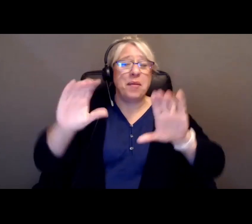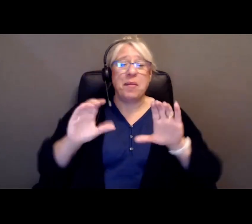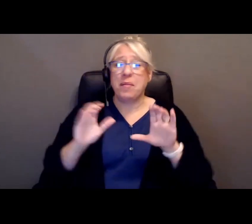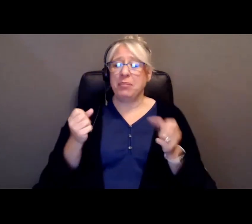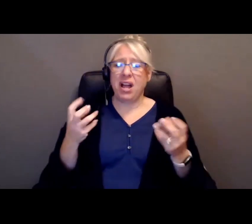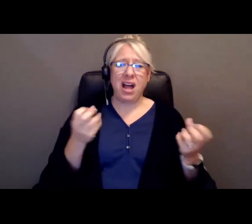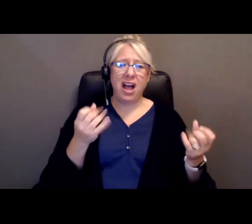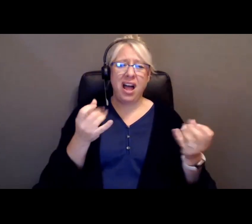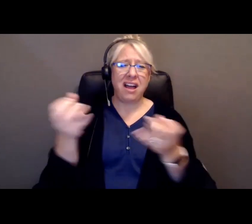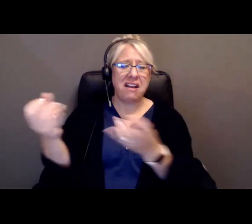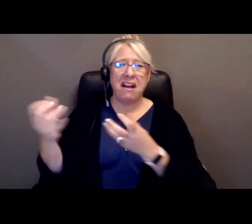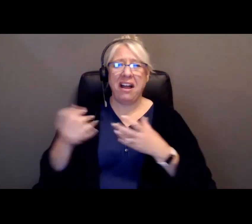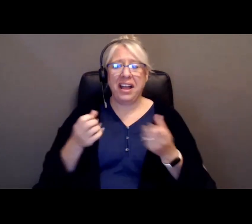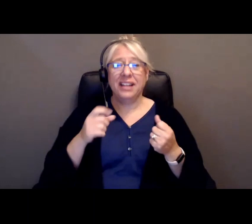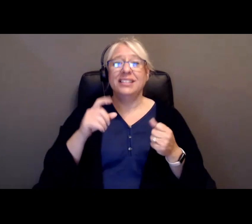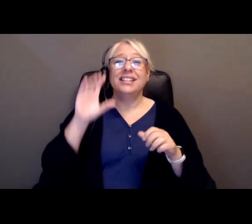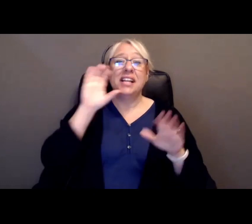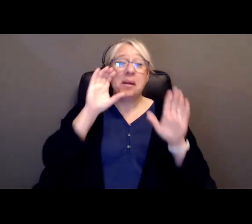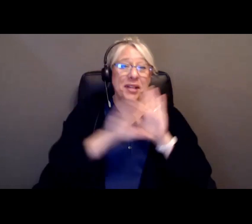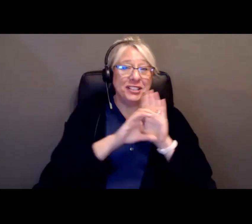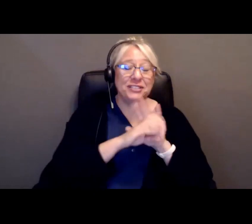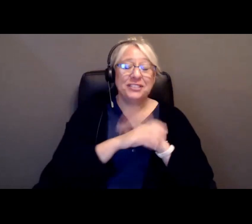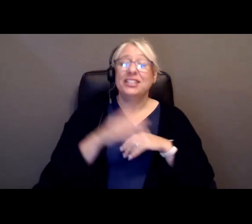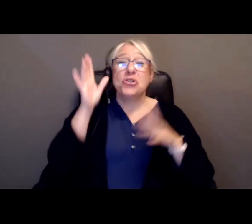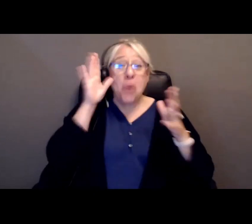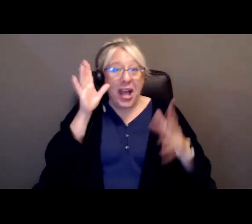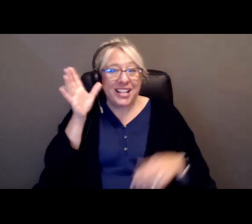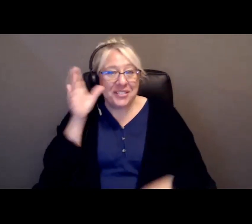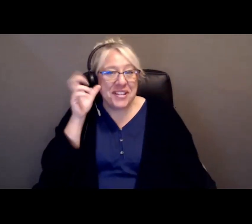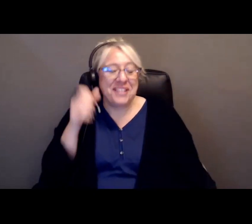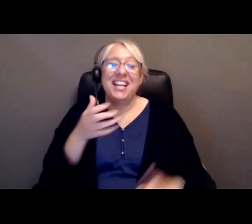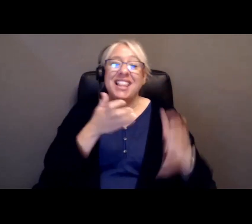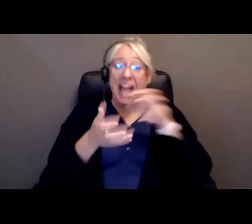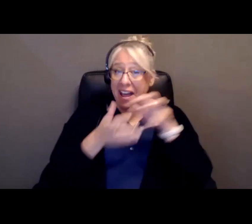You don't hear a lot of noise. You might hear a bit of laughing. So ASL is a very genuine,